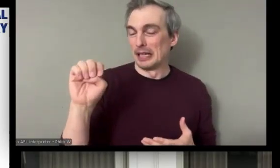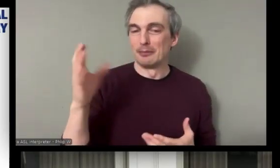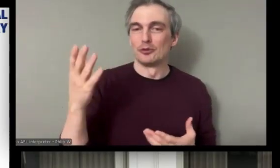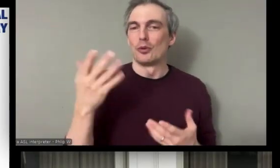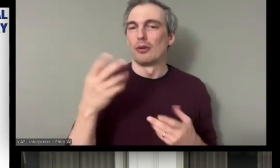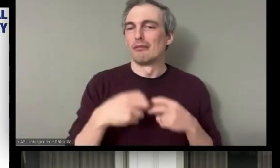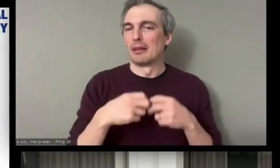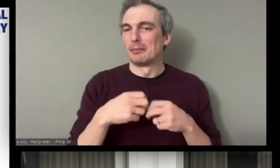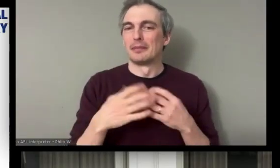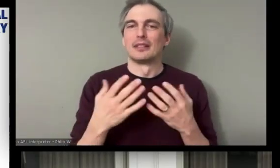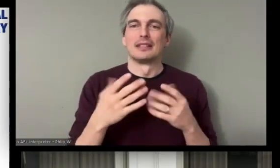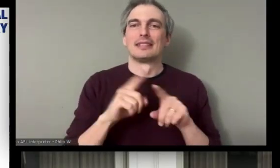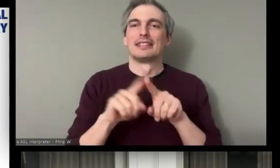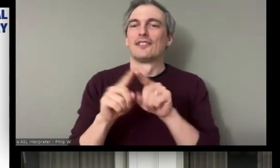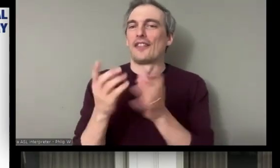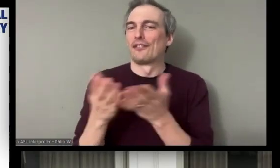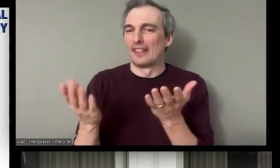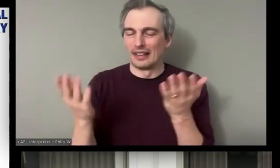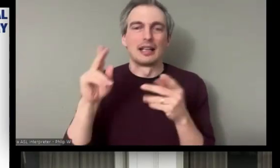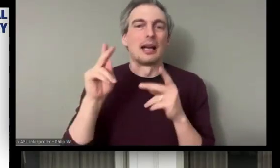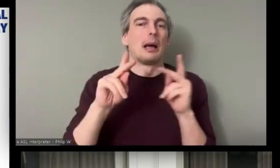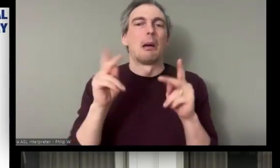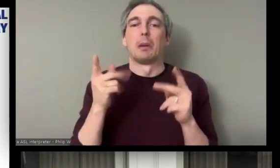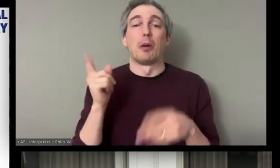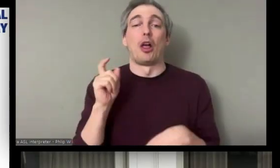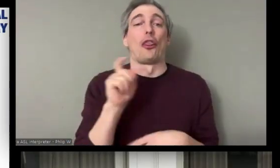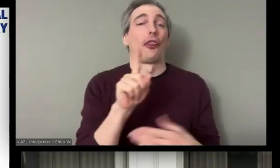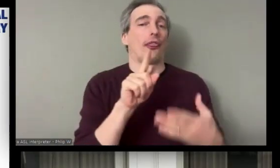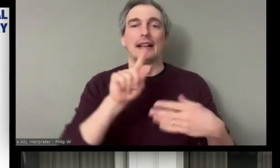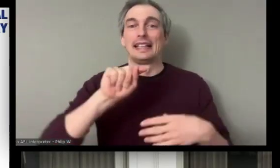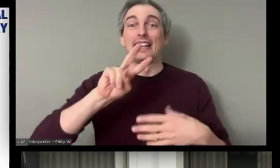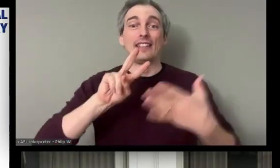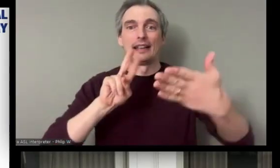Of people running into their televisions, knocking things off of tables.